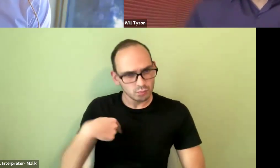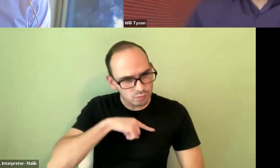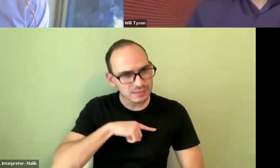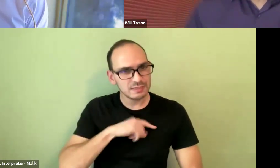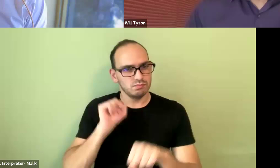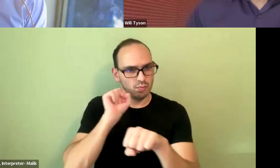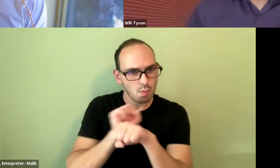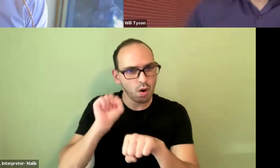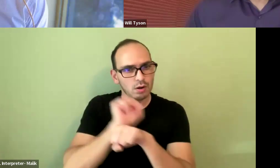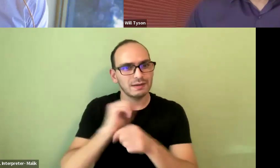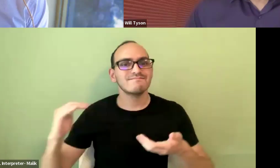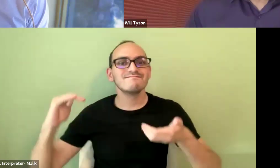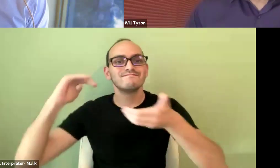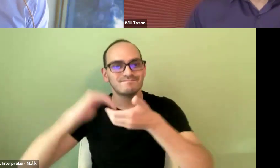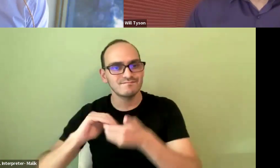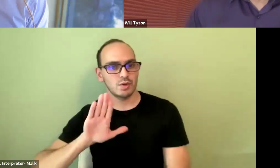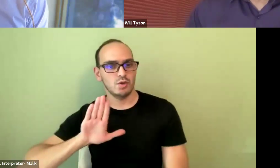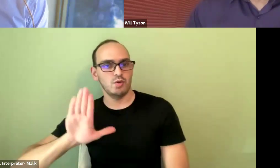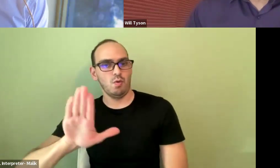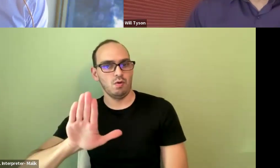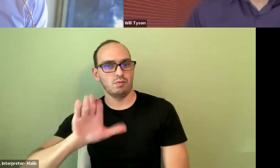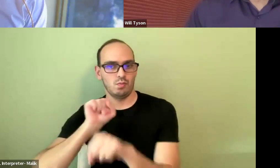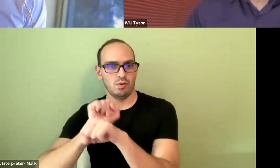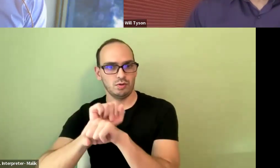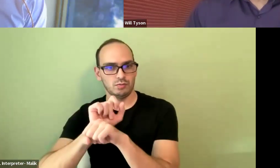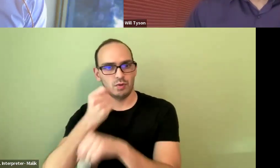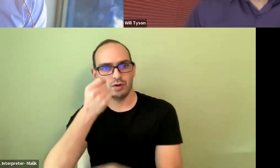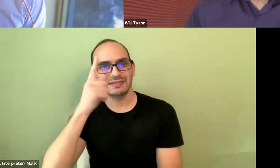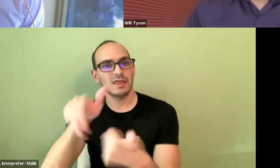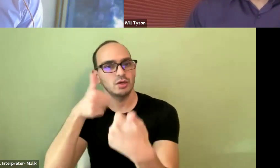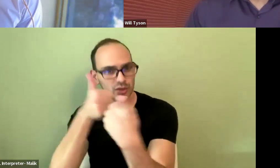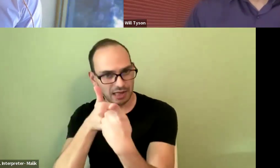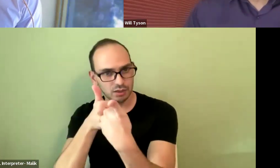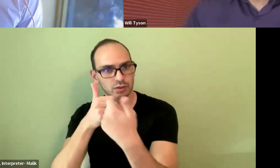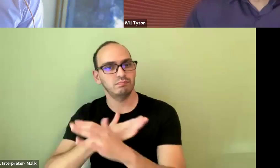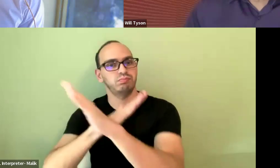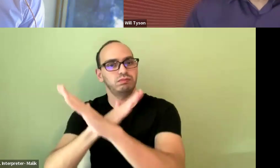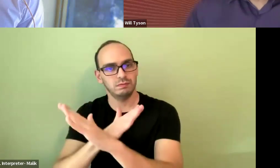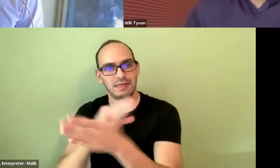that compliments the work that you do to better understand the challenges that your students face